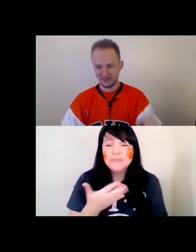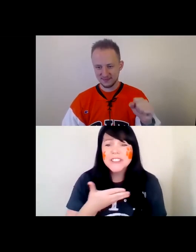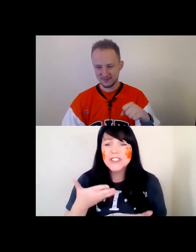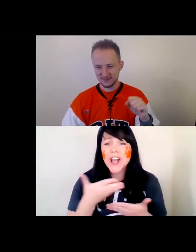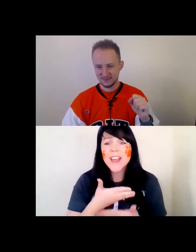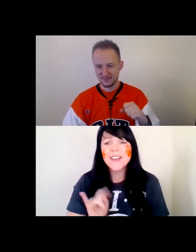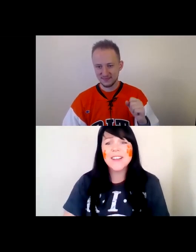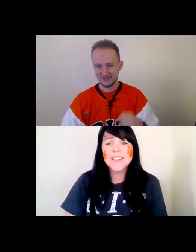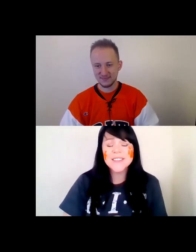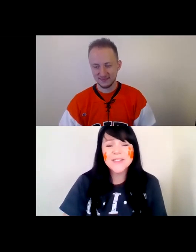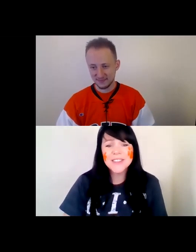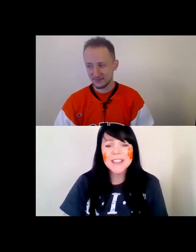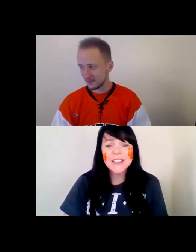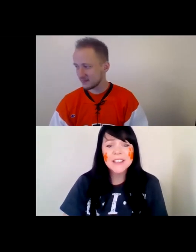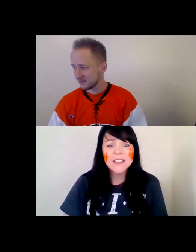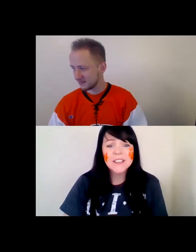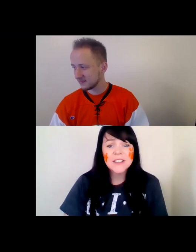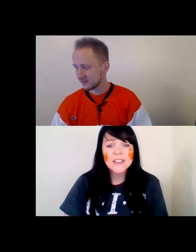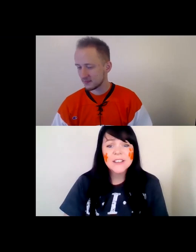Michelle: We appreciate it.